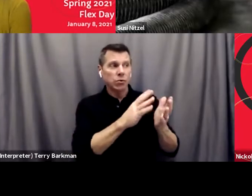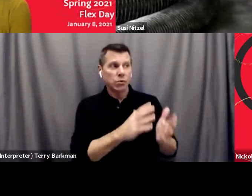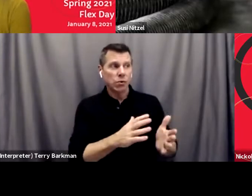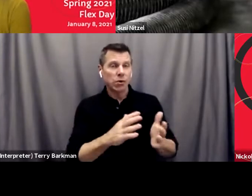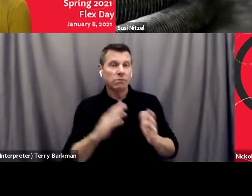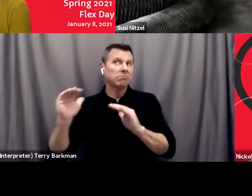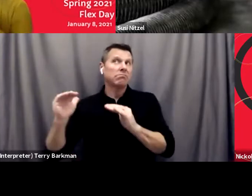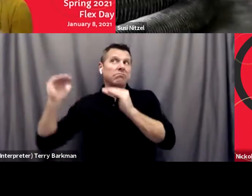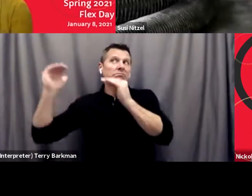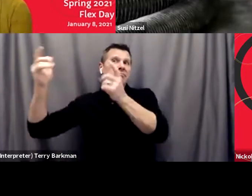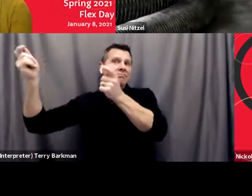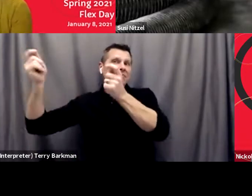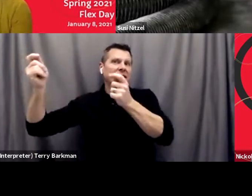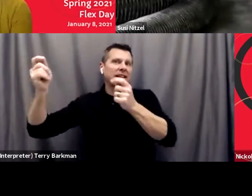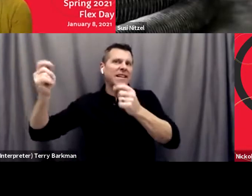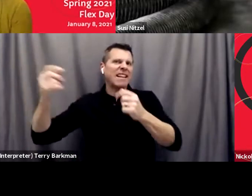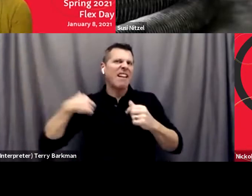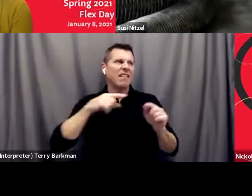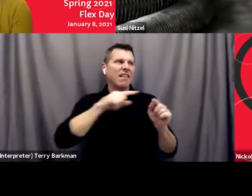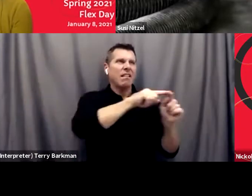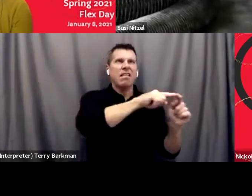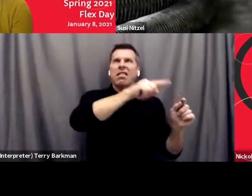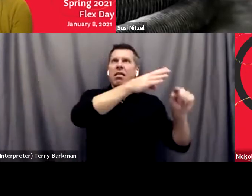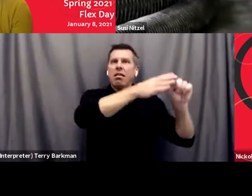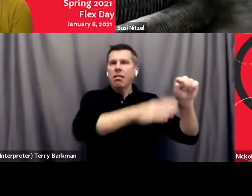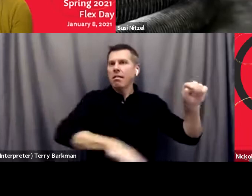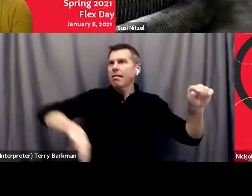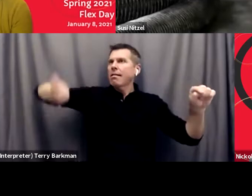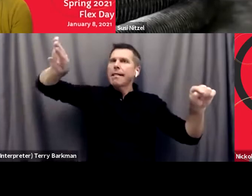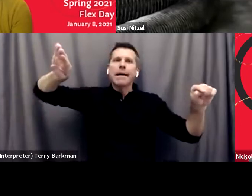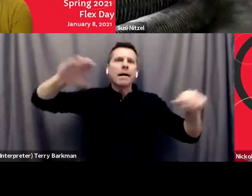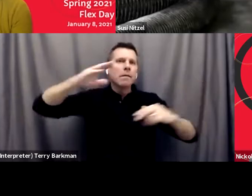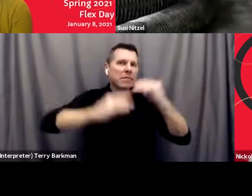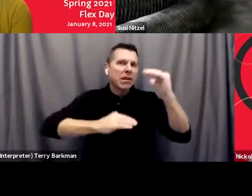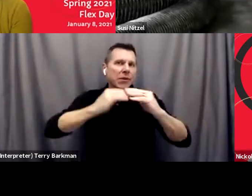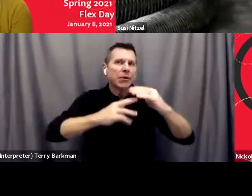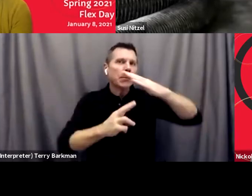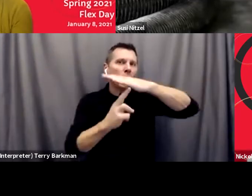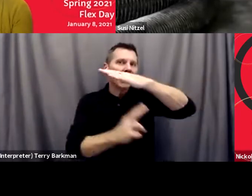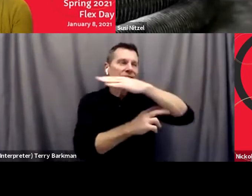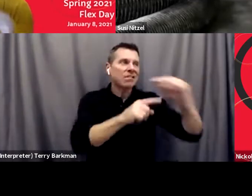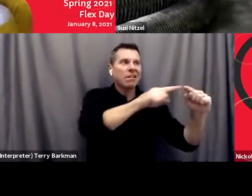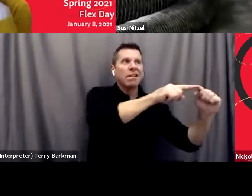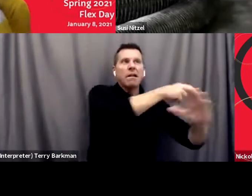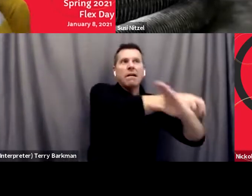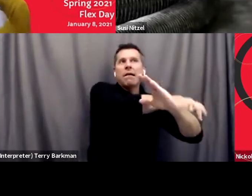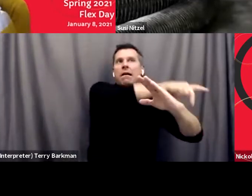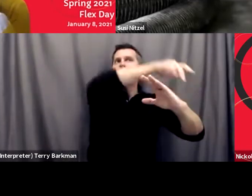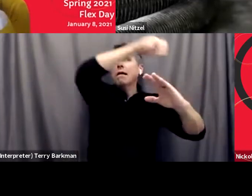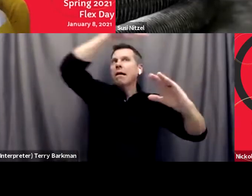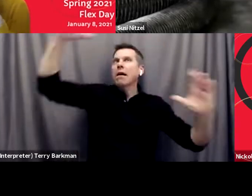and, and classified because I feel like us as counselors, we are that we are those that middle person, we, we see the student on a